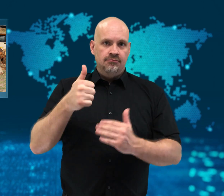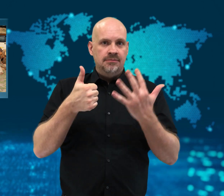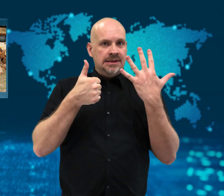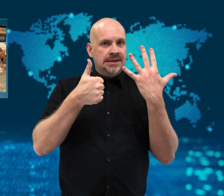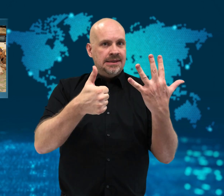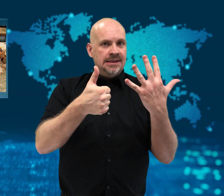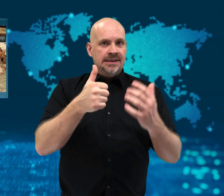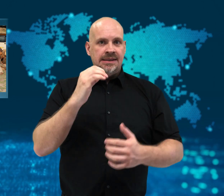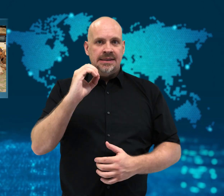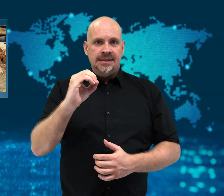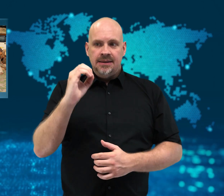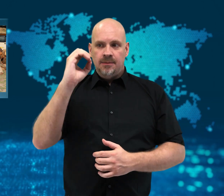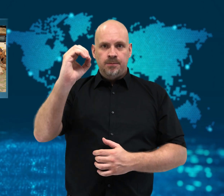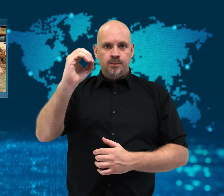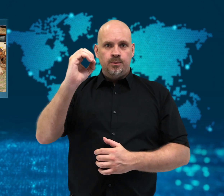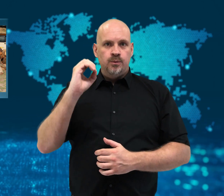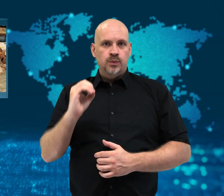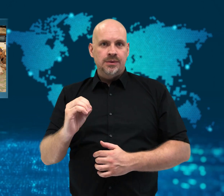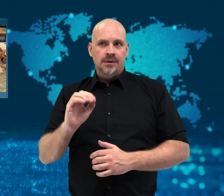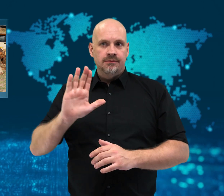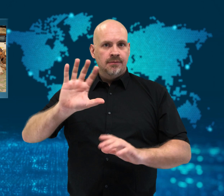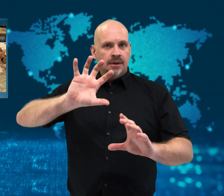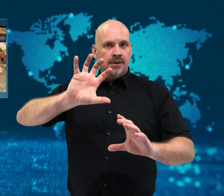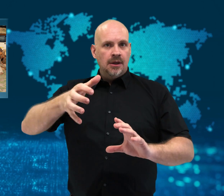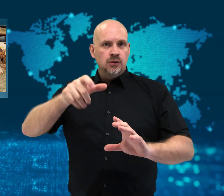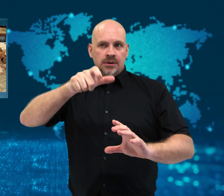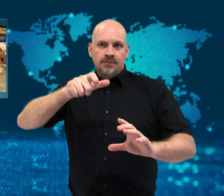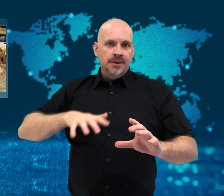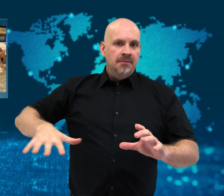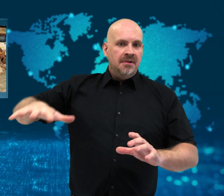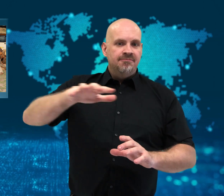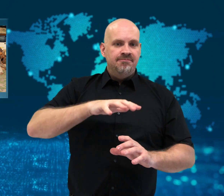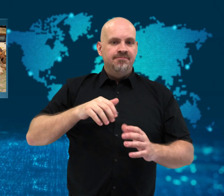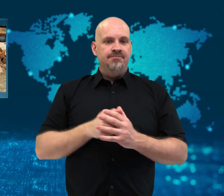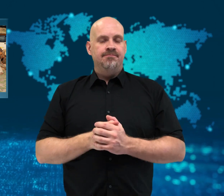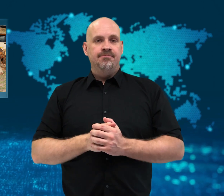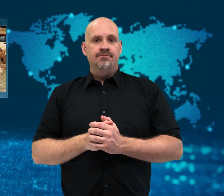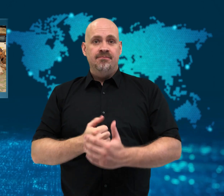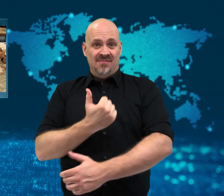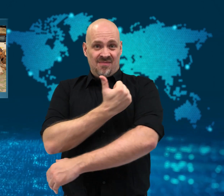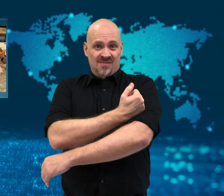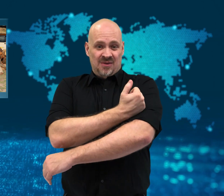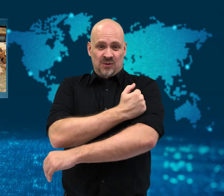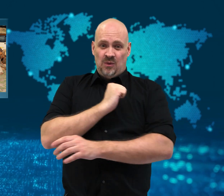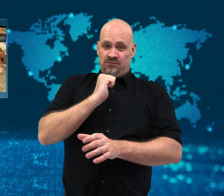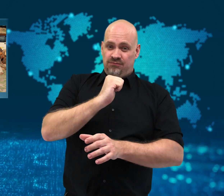450,000 people had received their first shot,